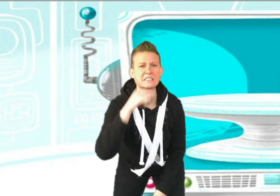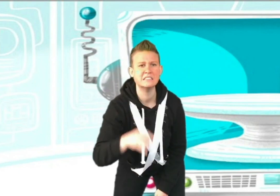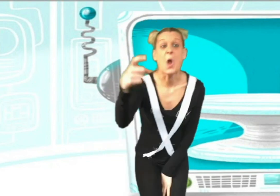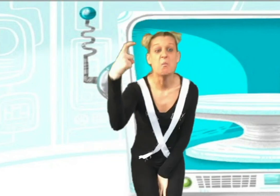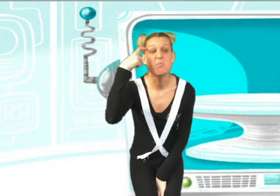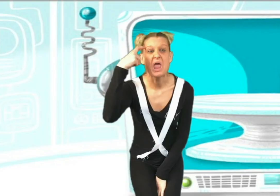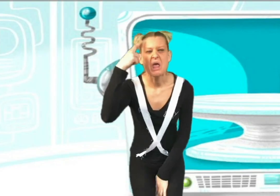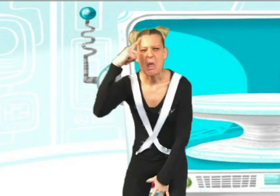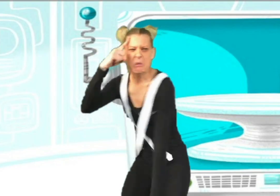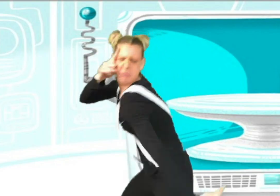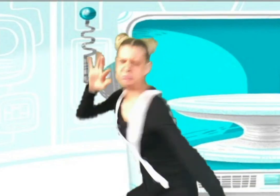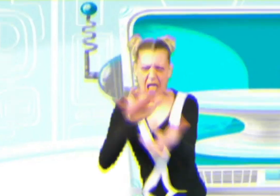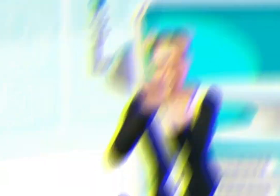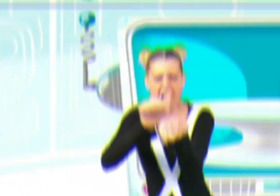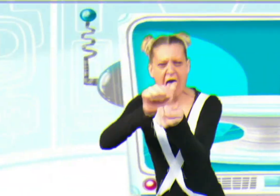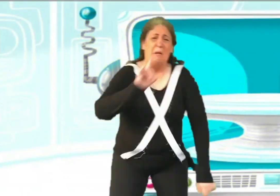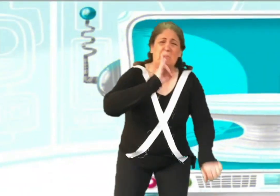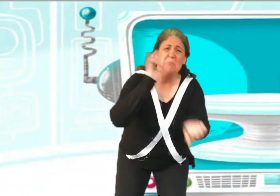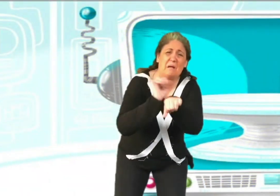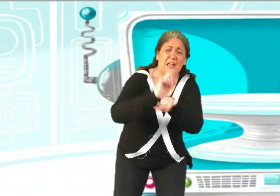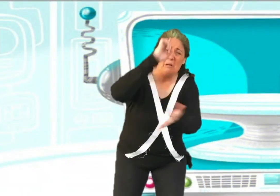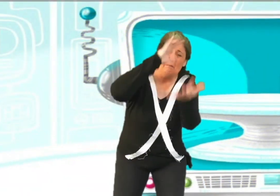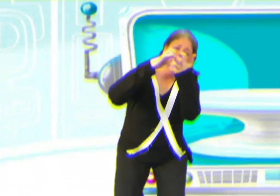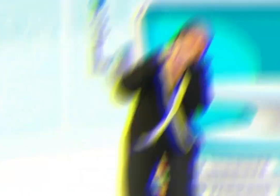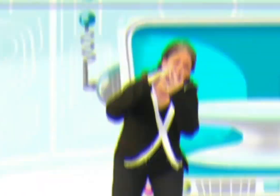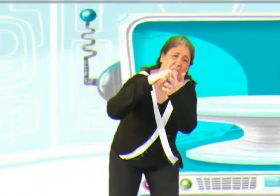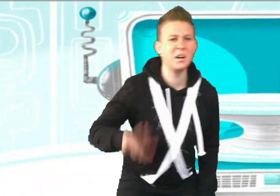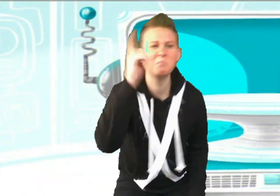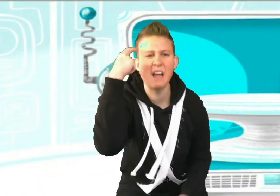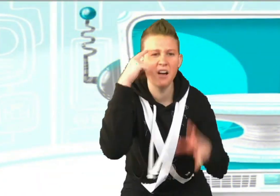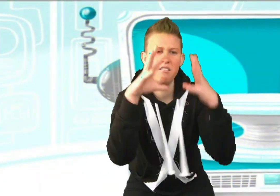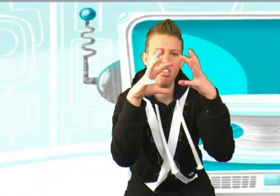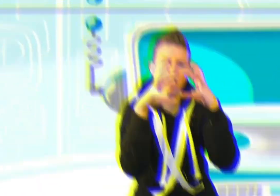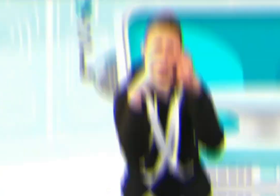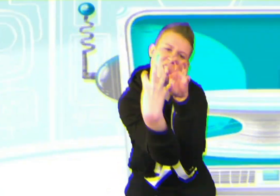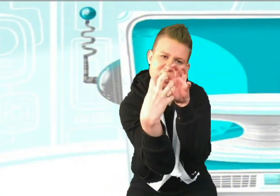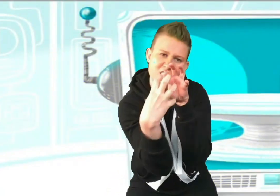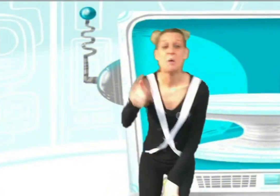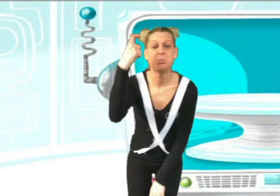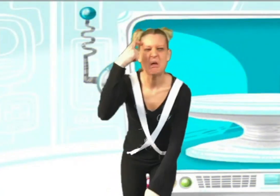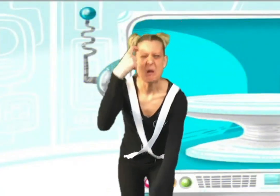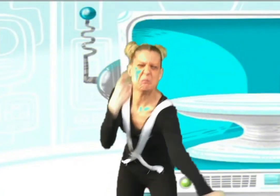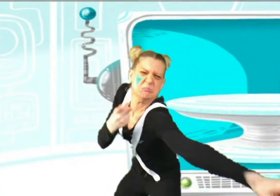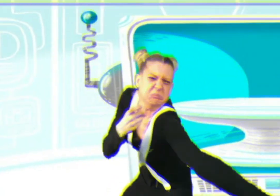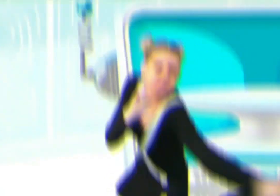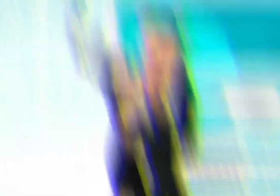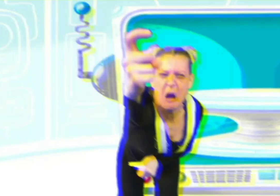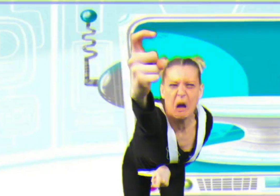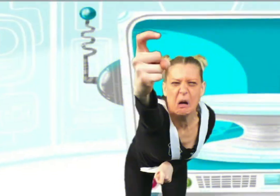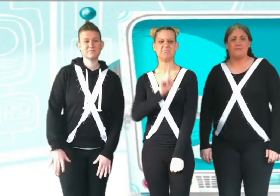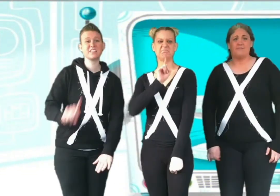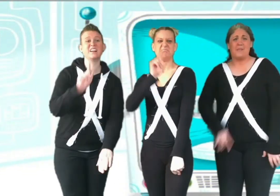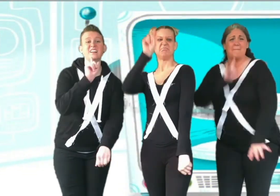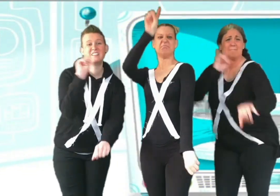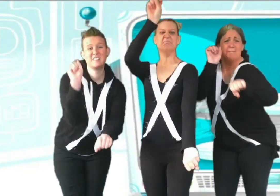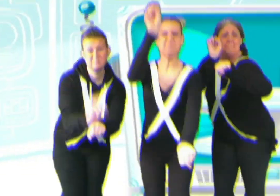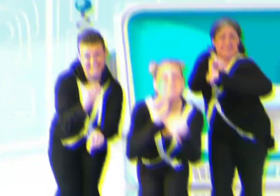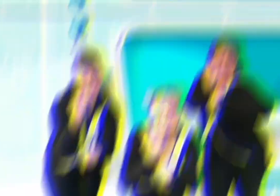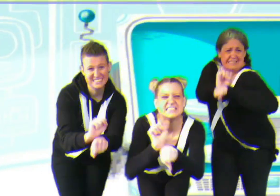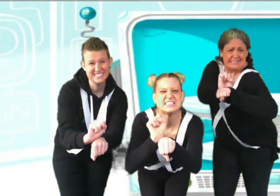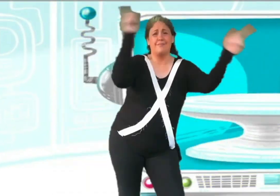IT ROTS THE SENSES IN THE HEAD!